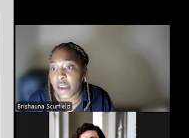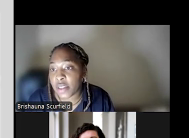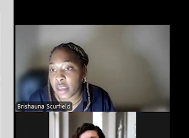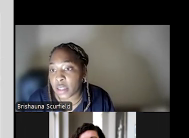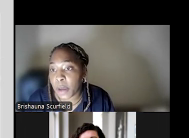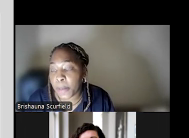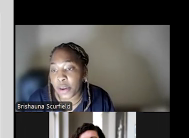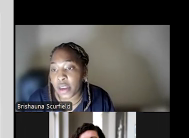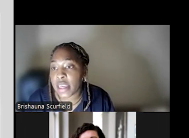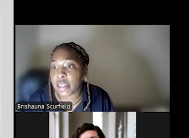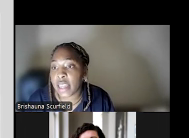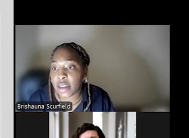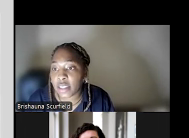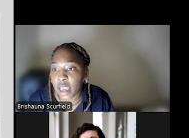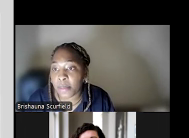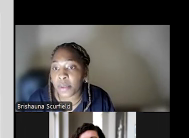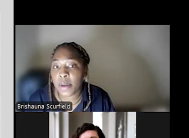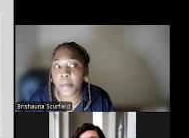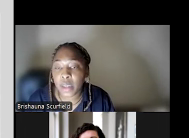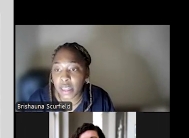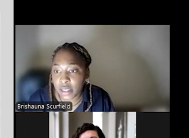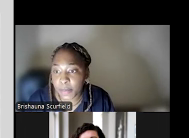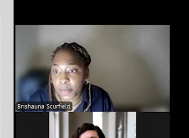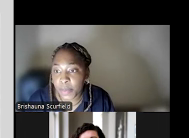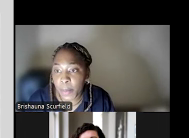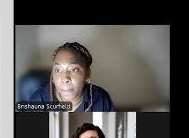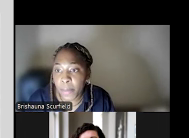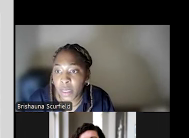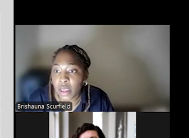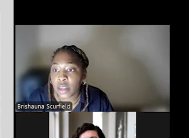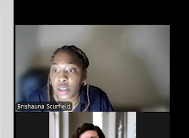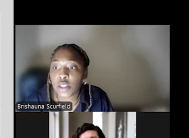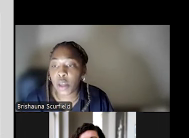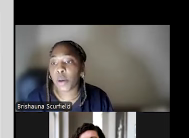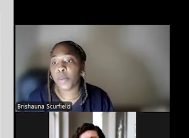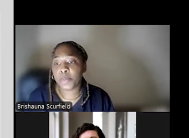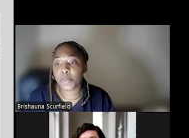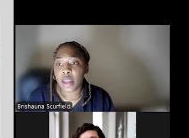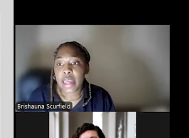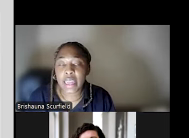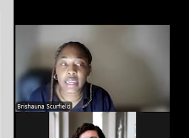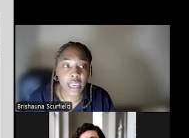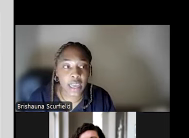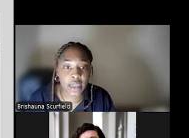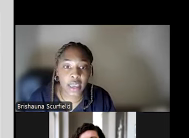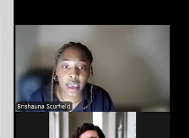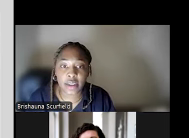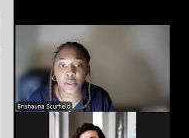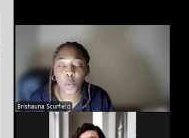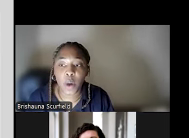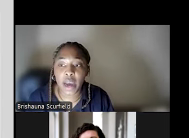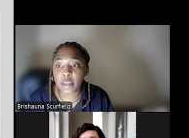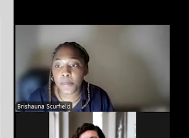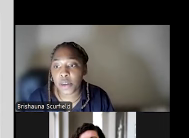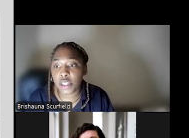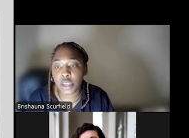everything is appearing in the exact same place. So, let's take a look at why it's important to